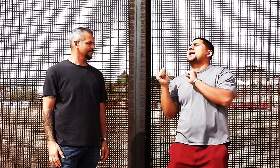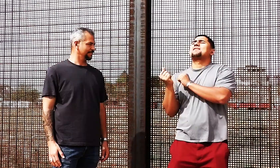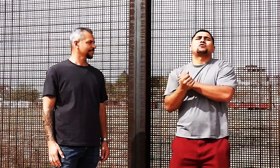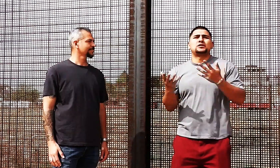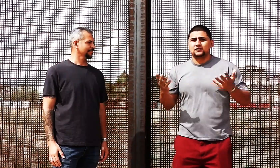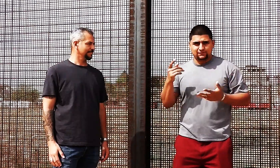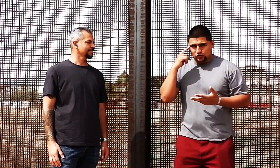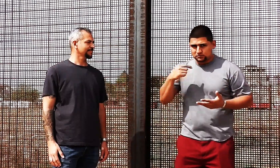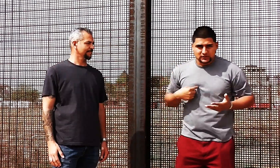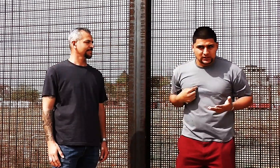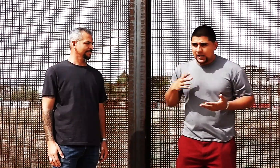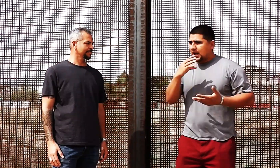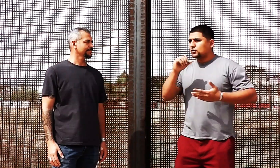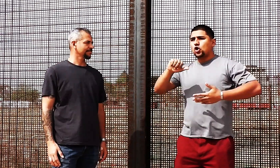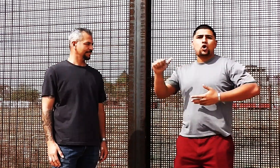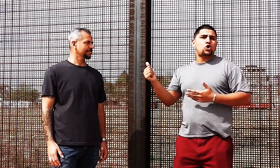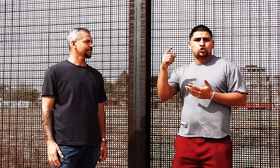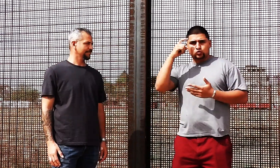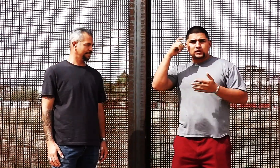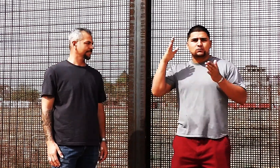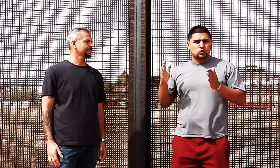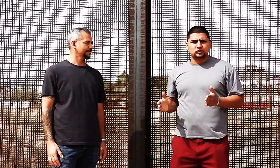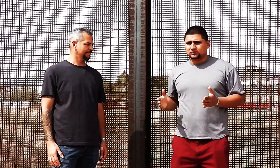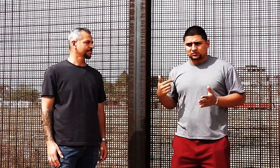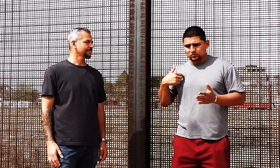It will change everything for me and all Dreamers.